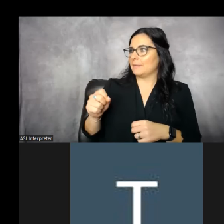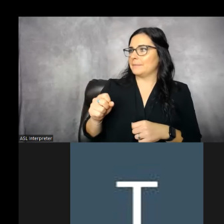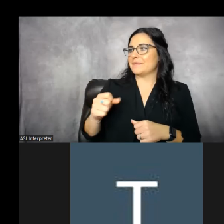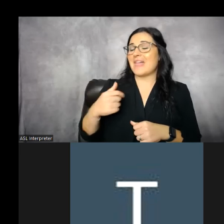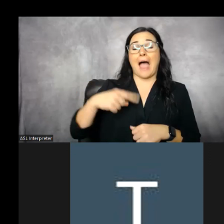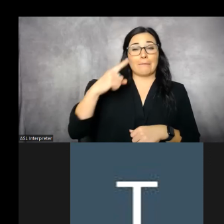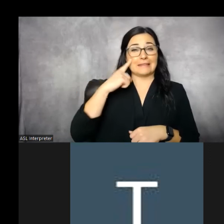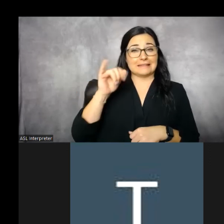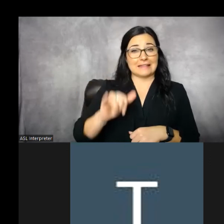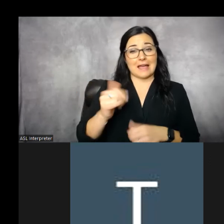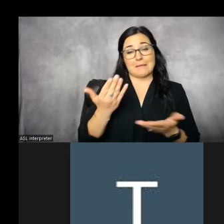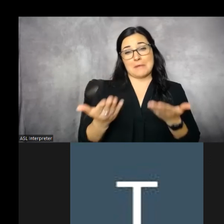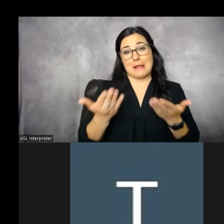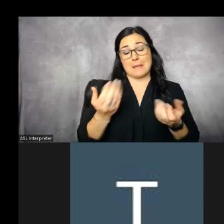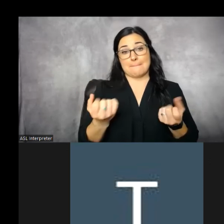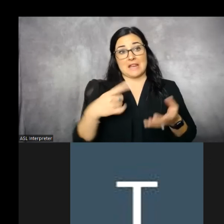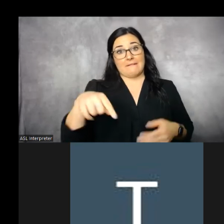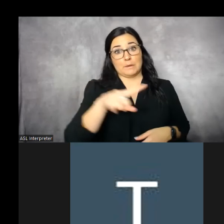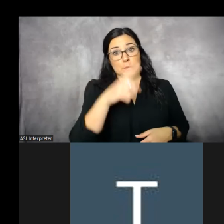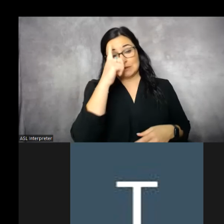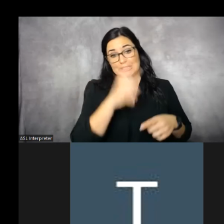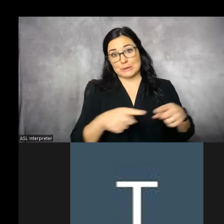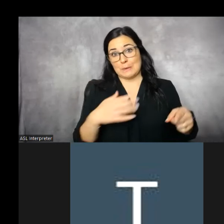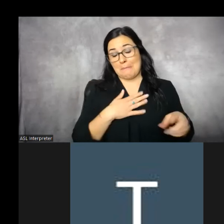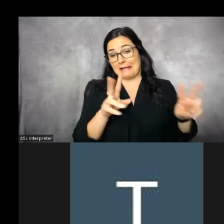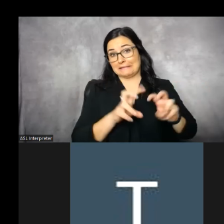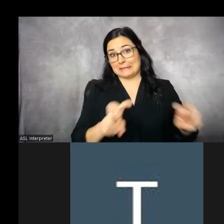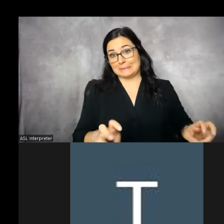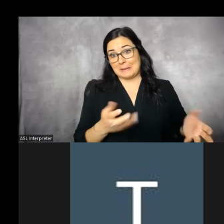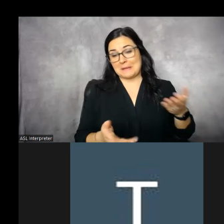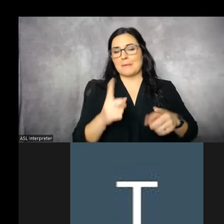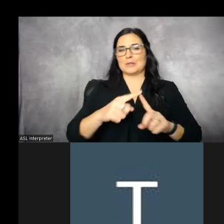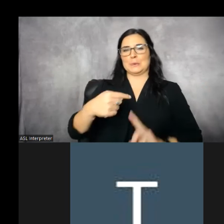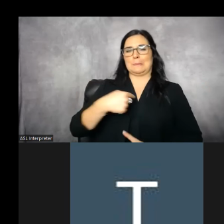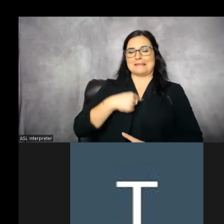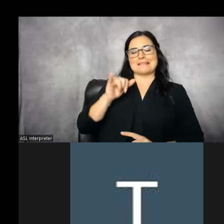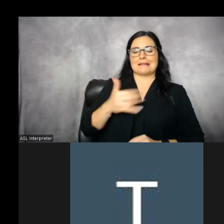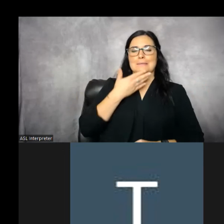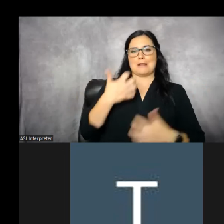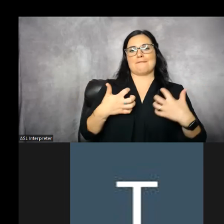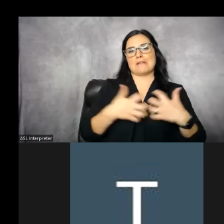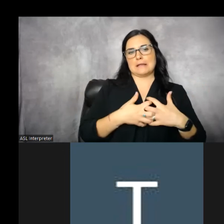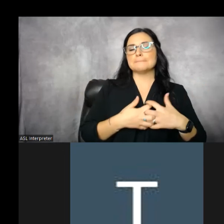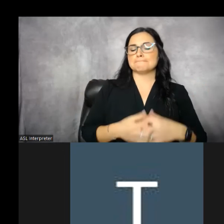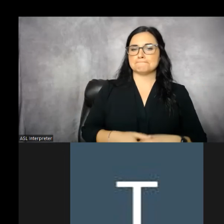I'm sure there's probably many of you on the call that might disagree with my assessment of that. But to me, that's kind of where it better fits.